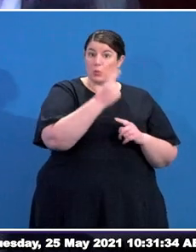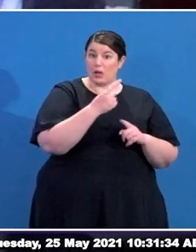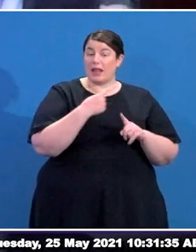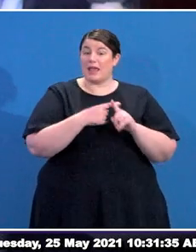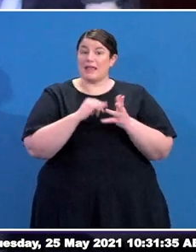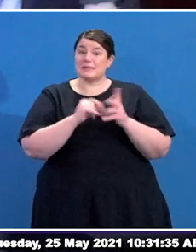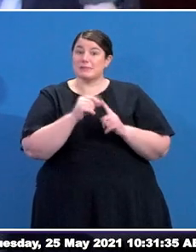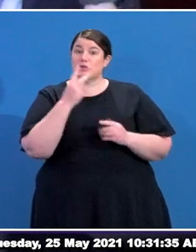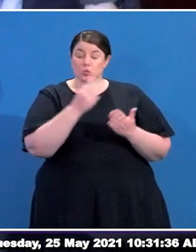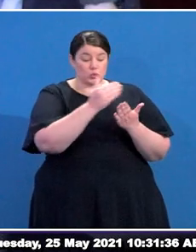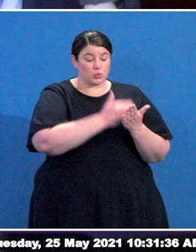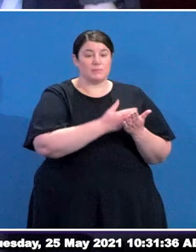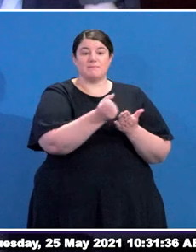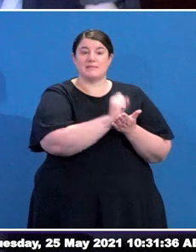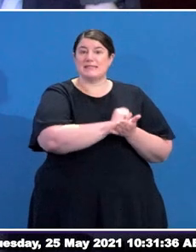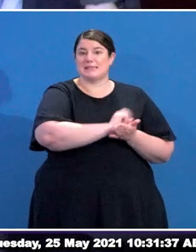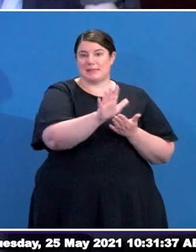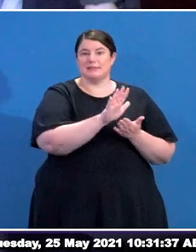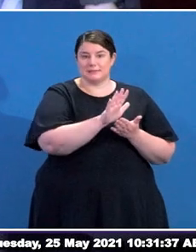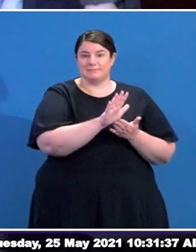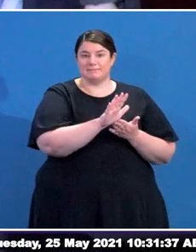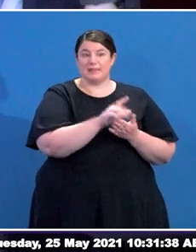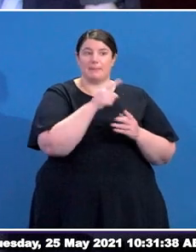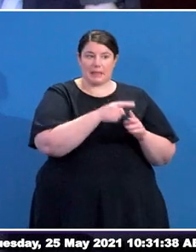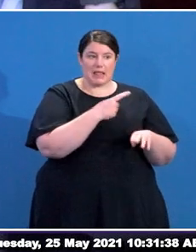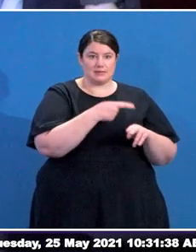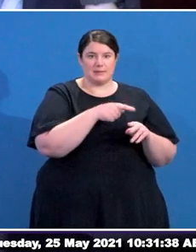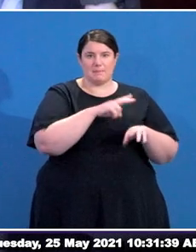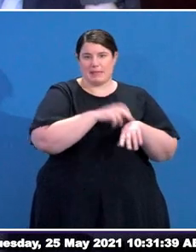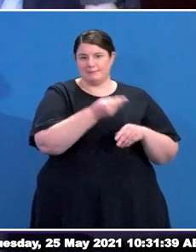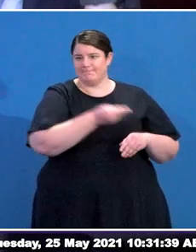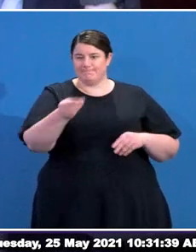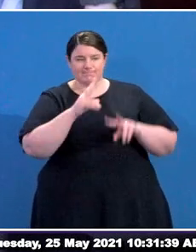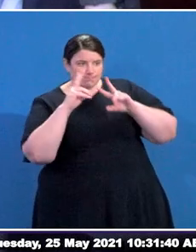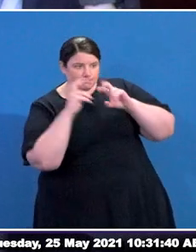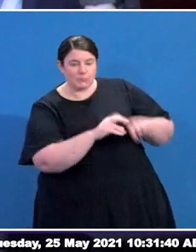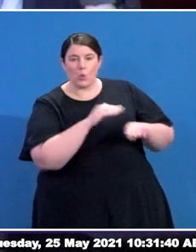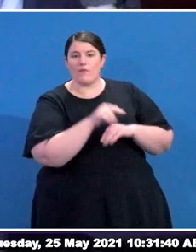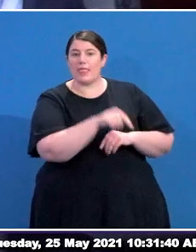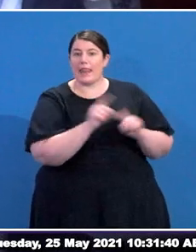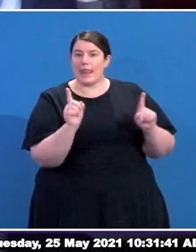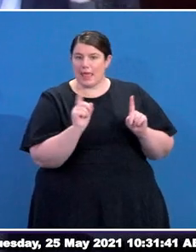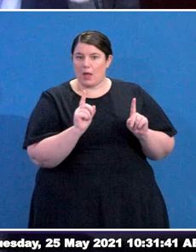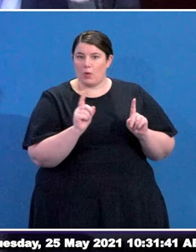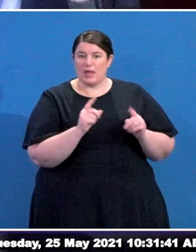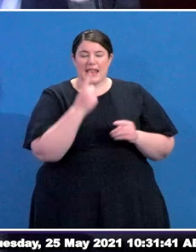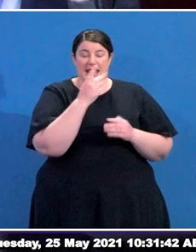and the matter reported to the police? Yes. But the letter didn't disclose that it was SP1 and SP2.